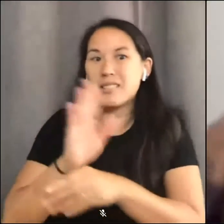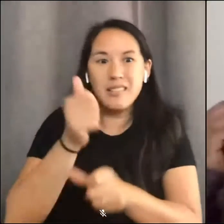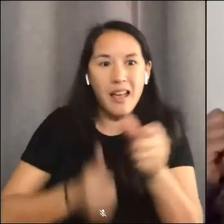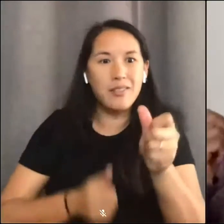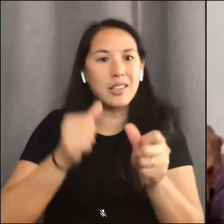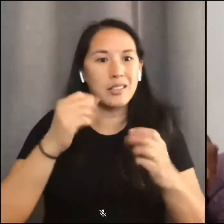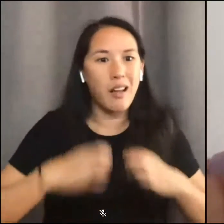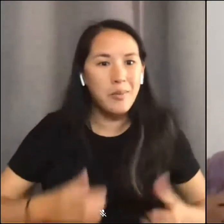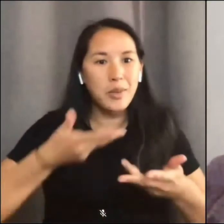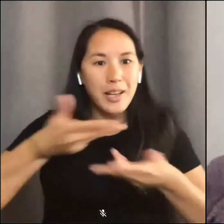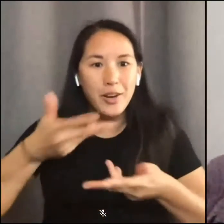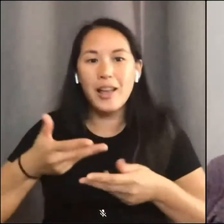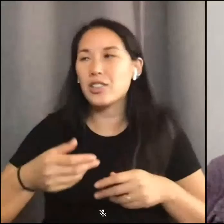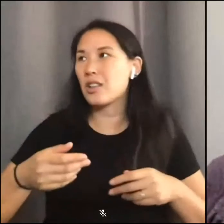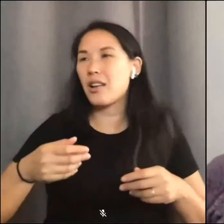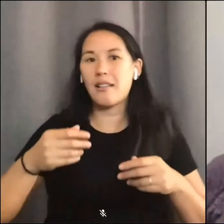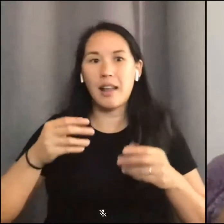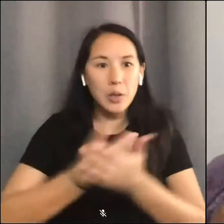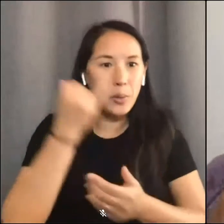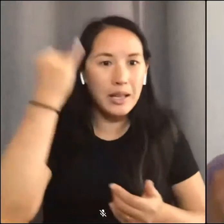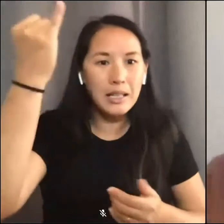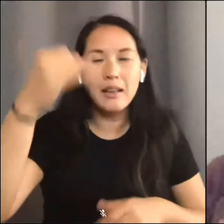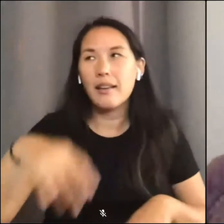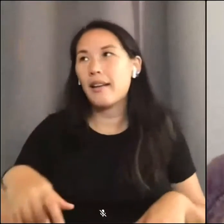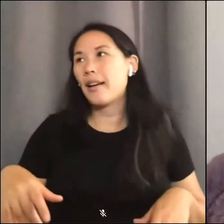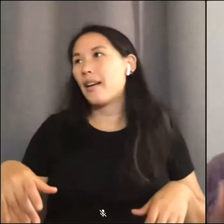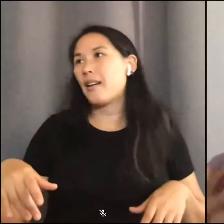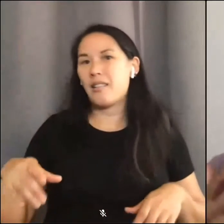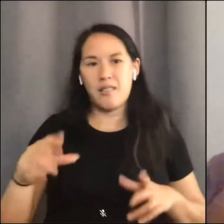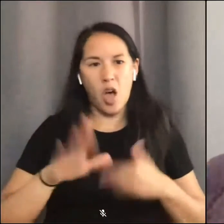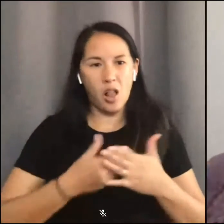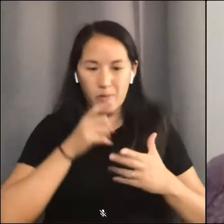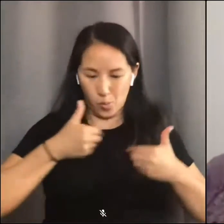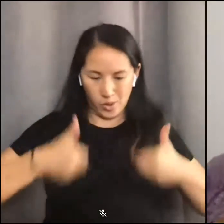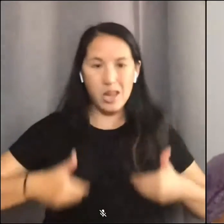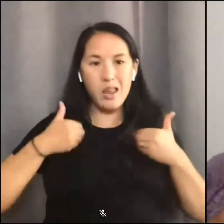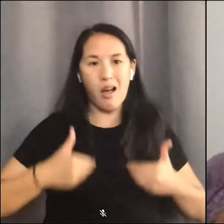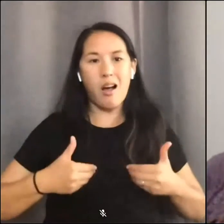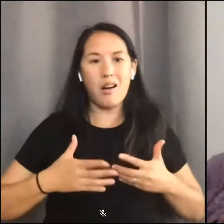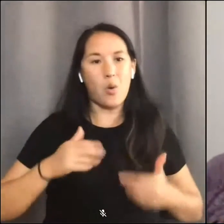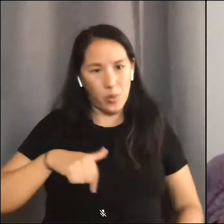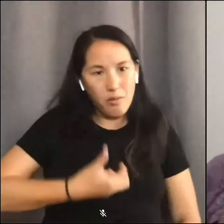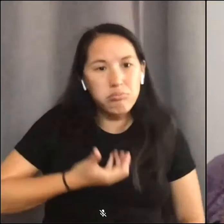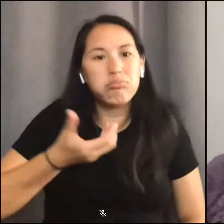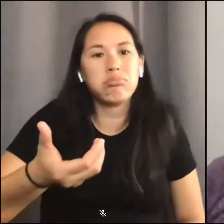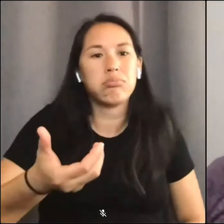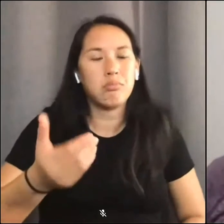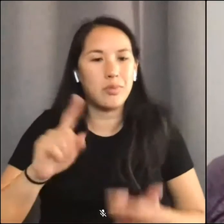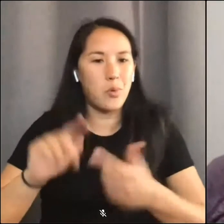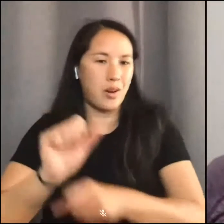ever every new idea um it all it stems from who we are and our state of our mental health